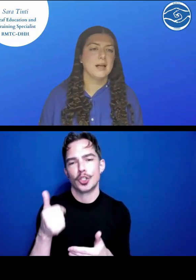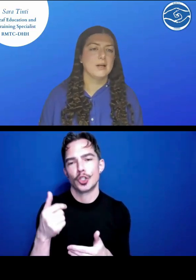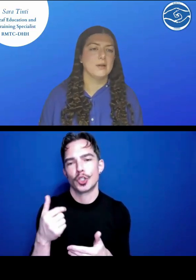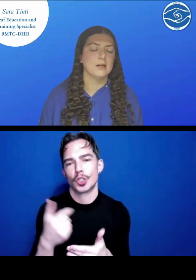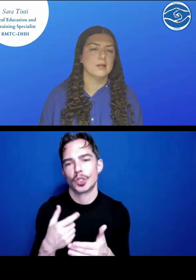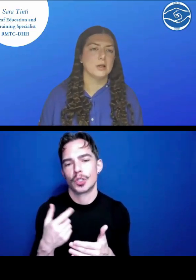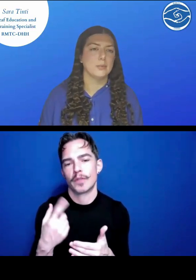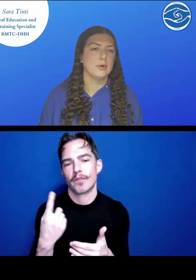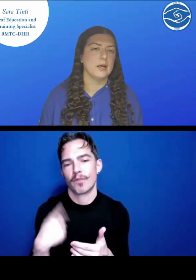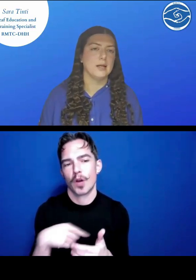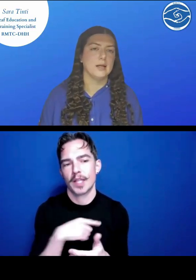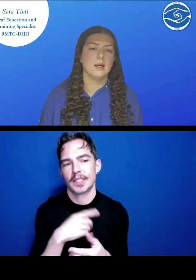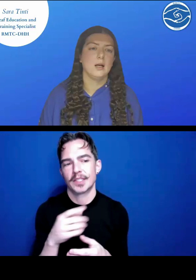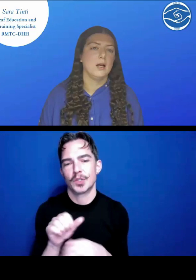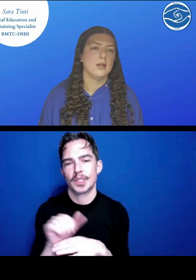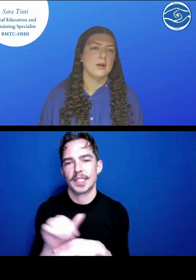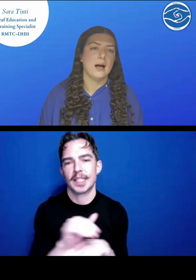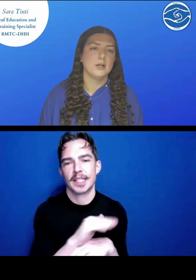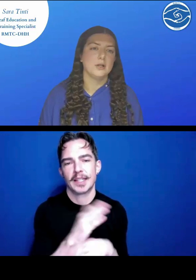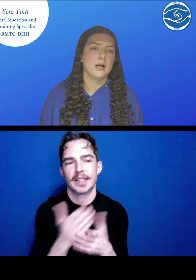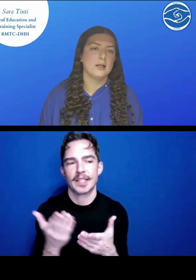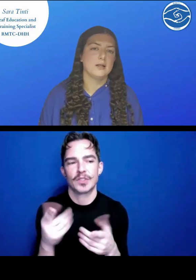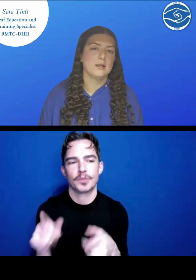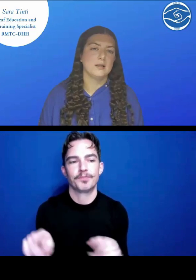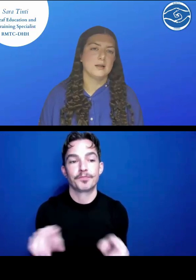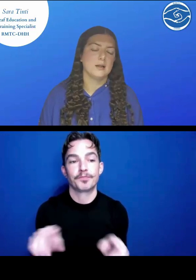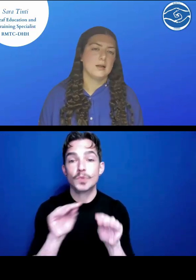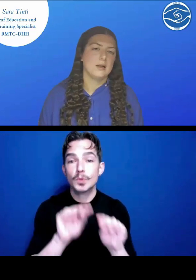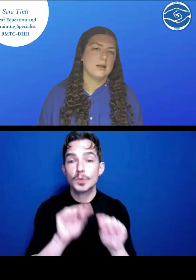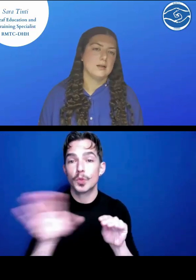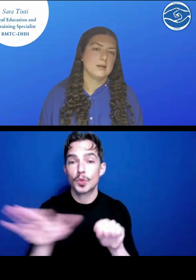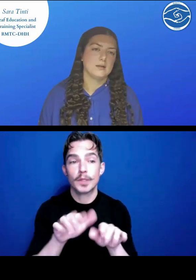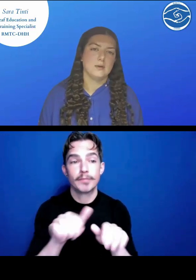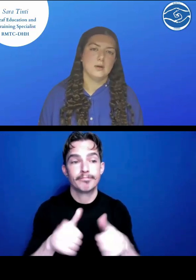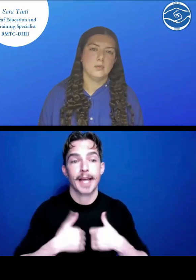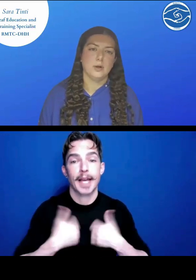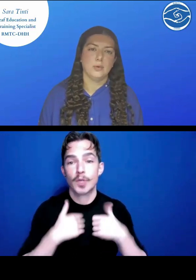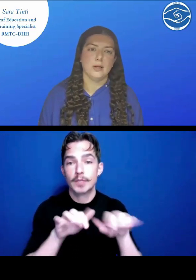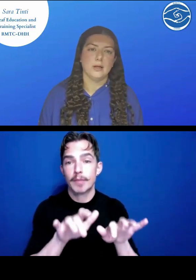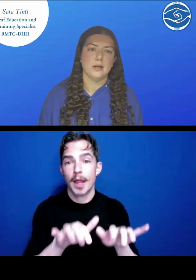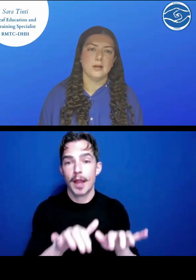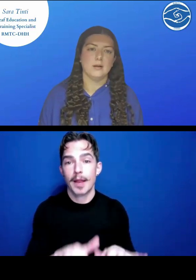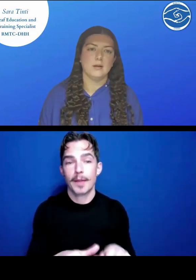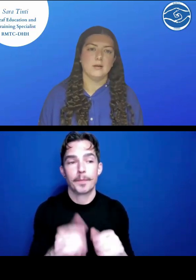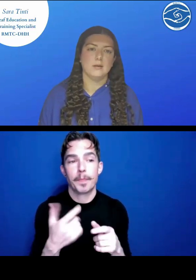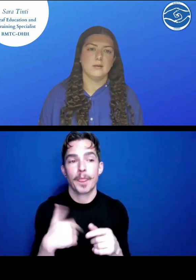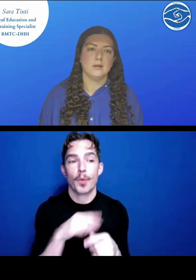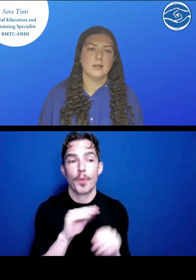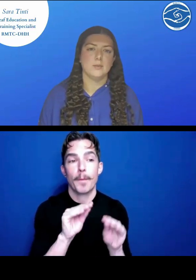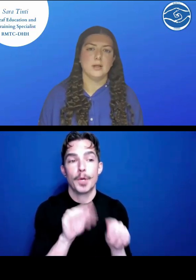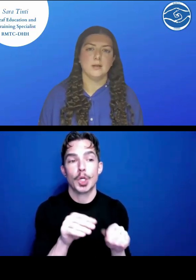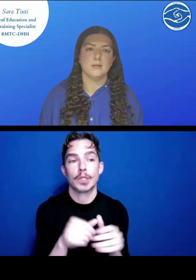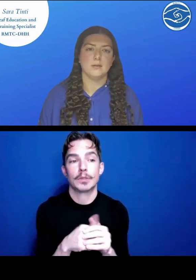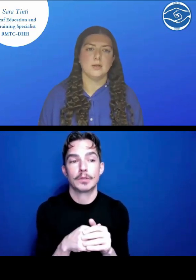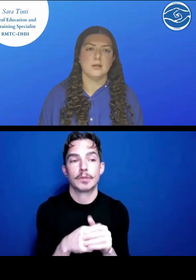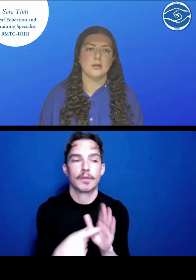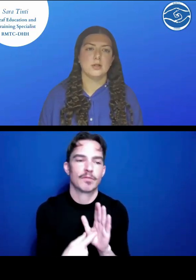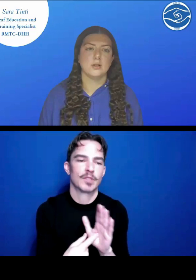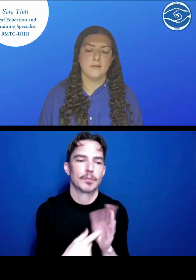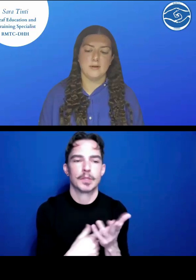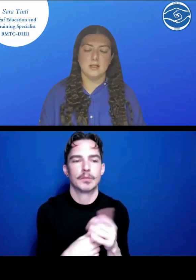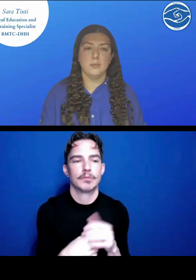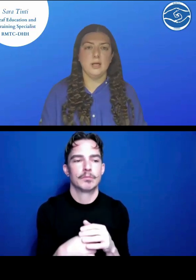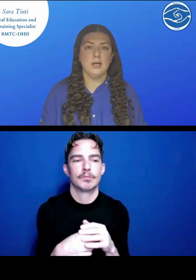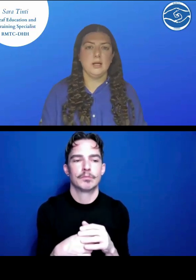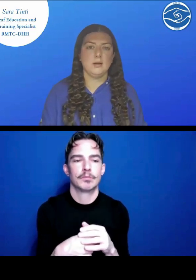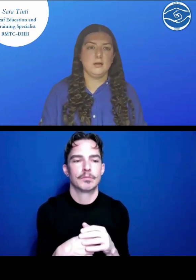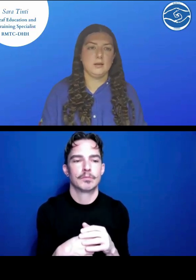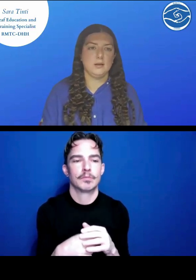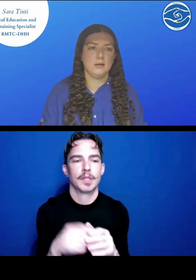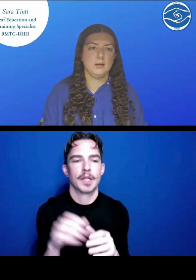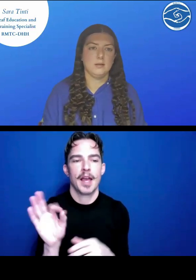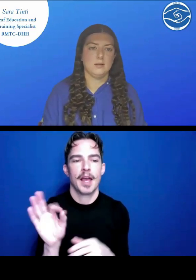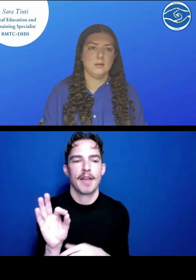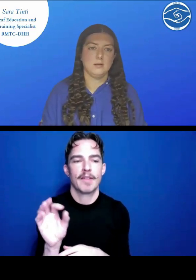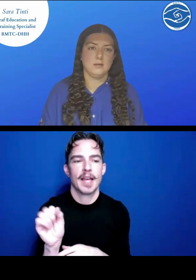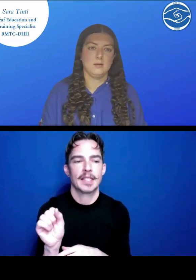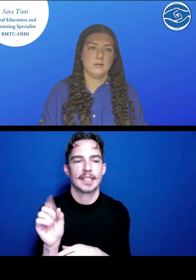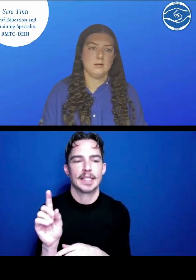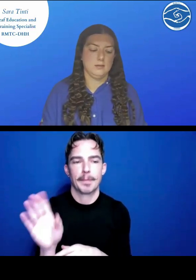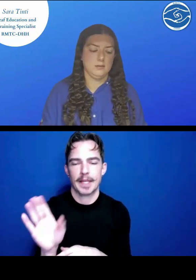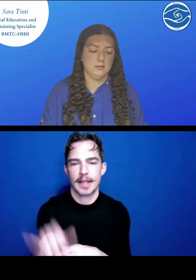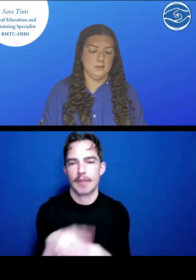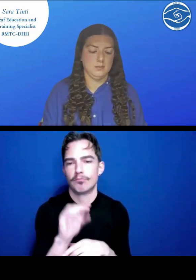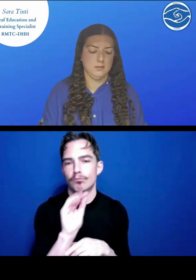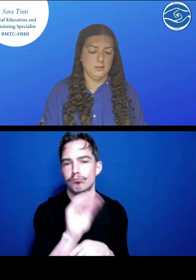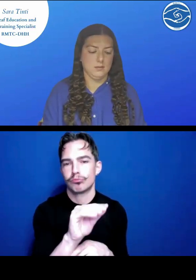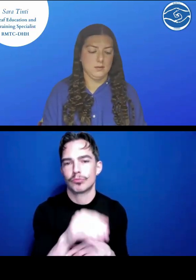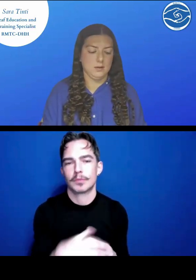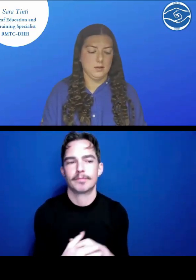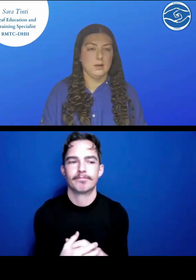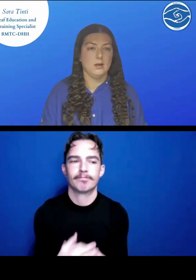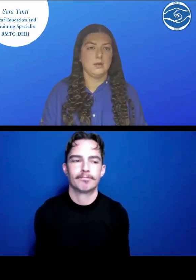get your things. So, you can put in your address. We'll put in let's put in just this is just FSDB